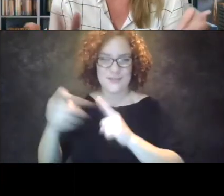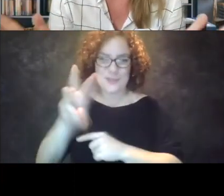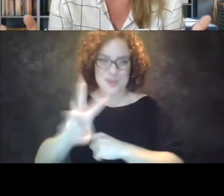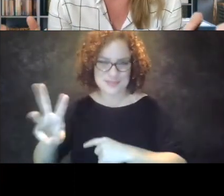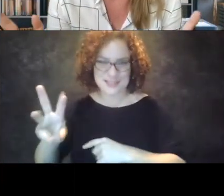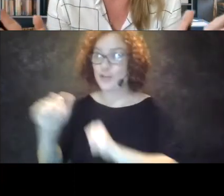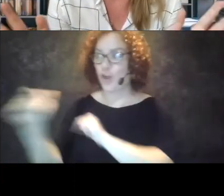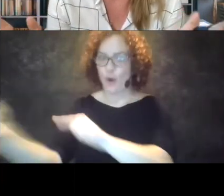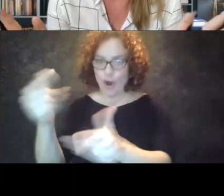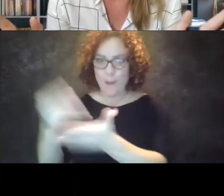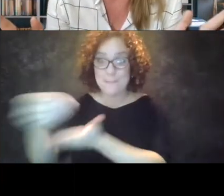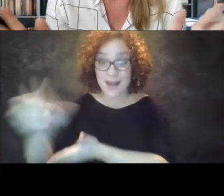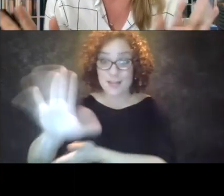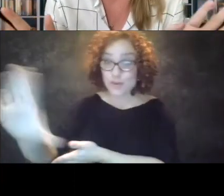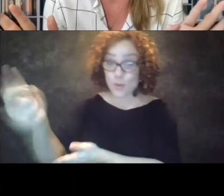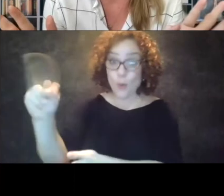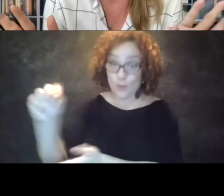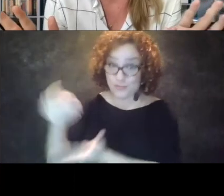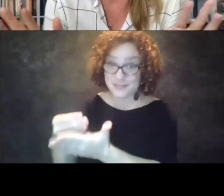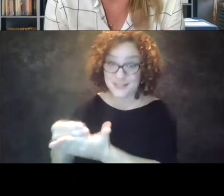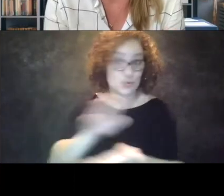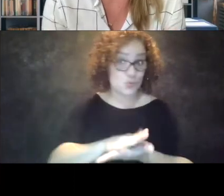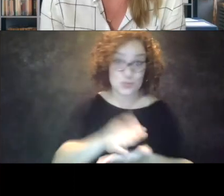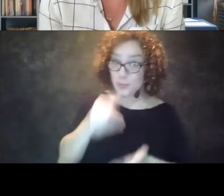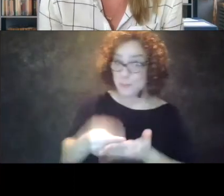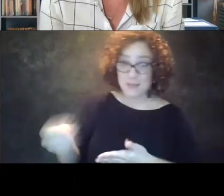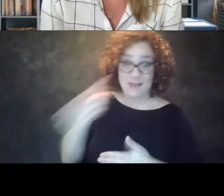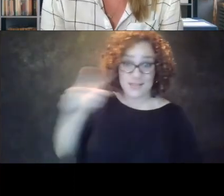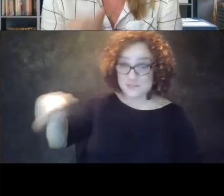their own money, the school doesn't buy it, they all purchase it themselves. And then